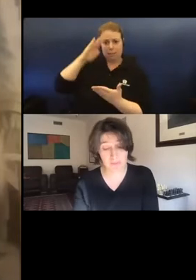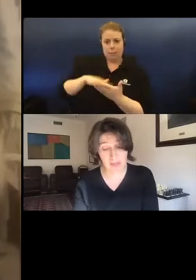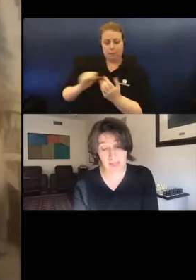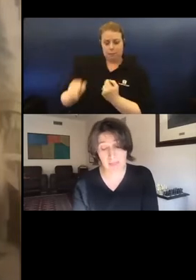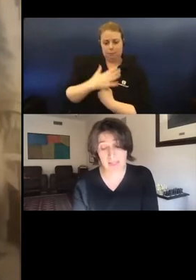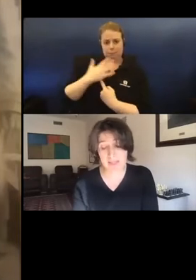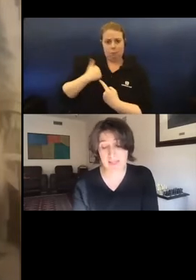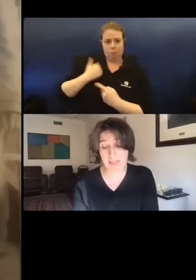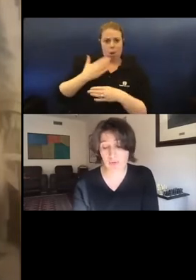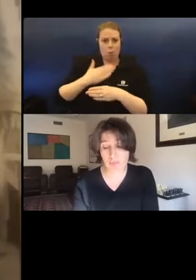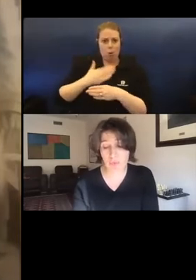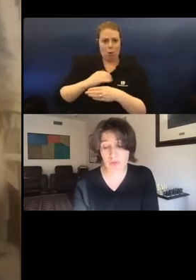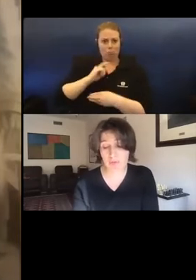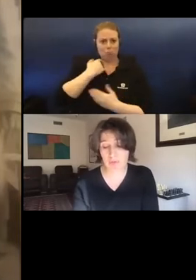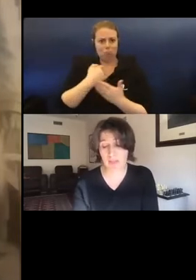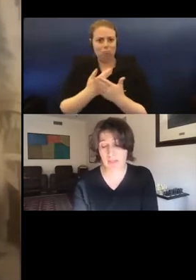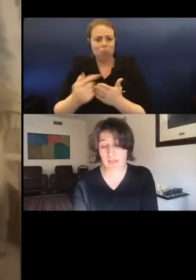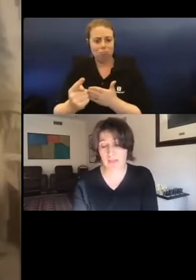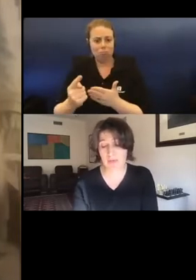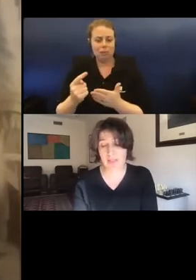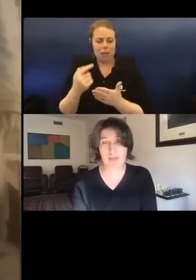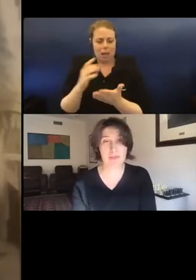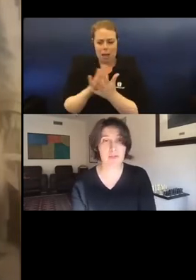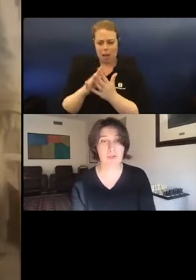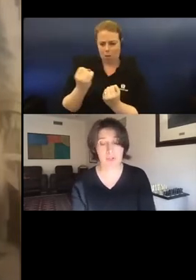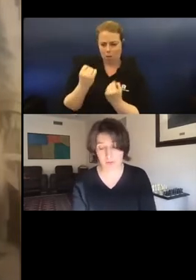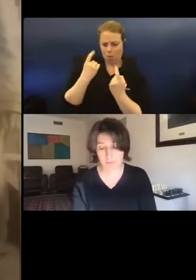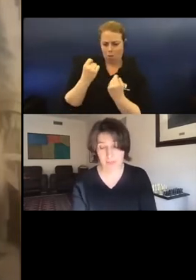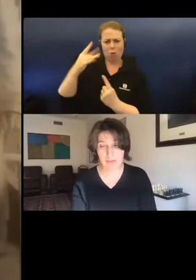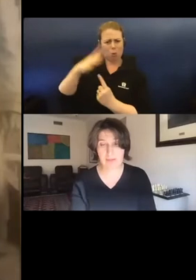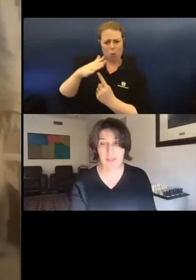and my understanding of importance of art in a greater sociological discussion